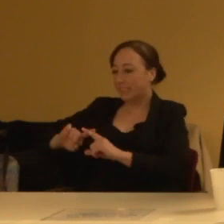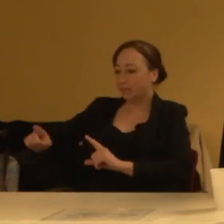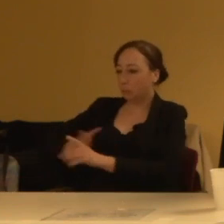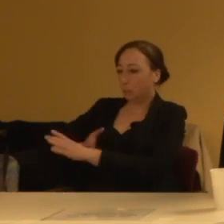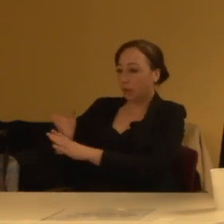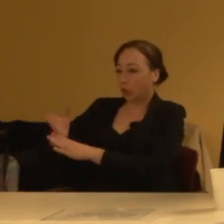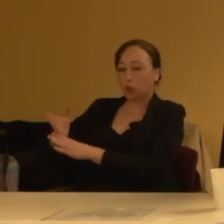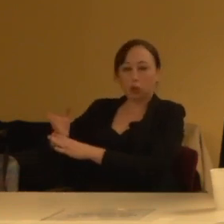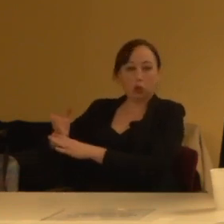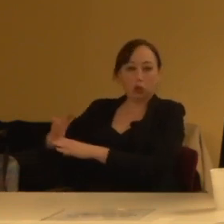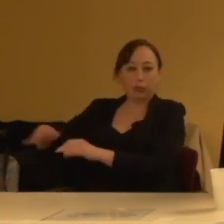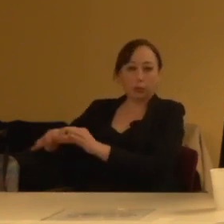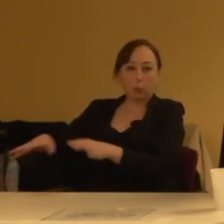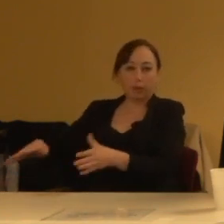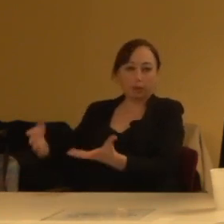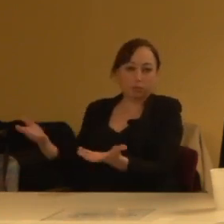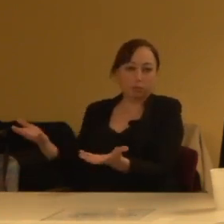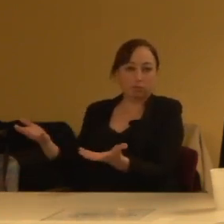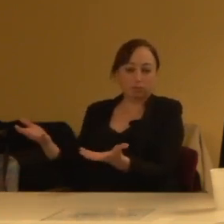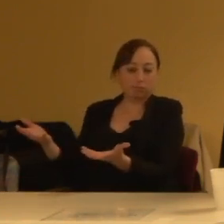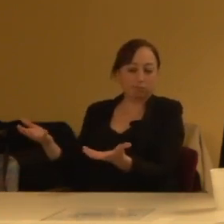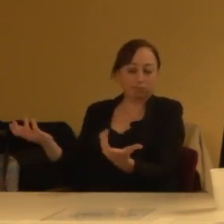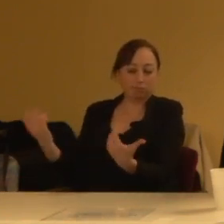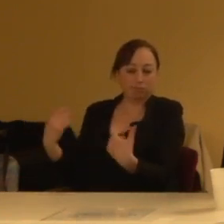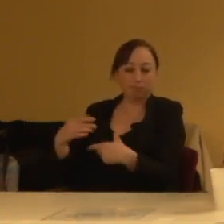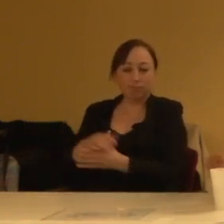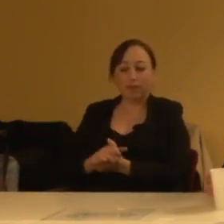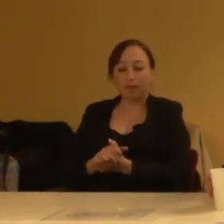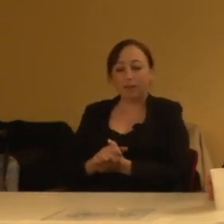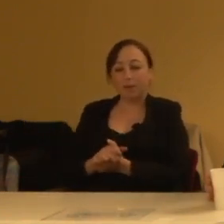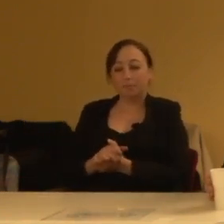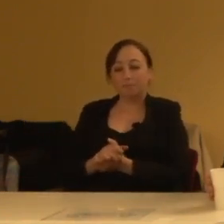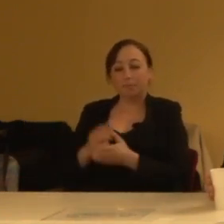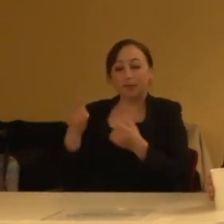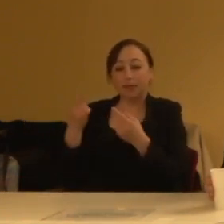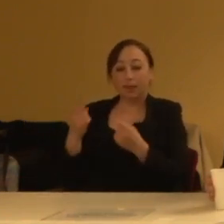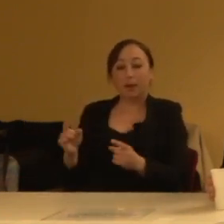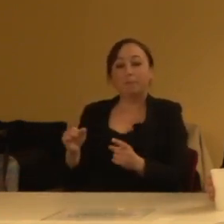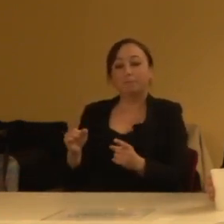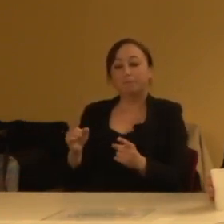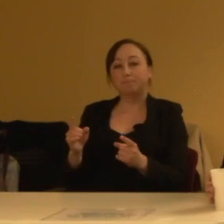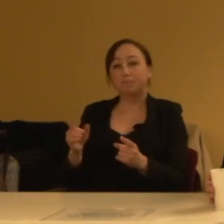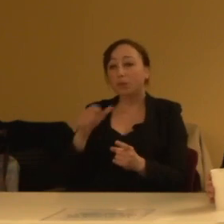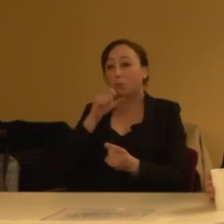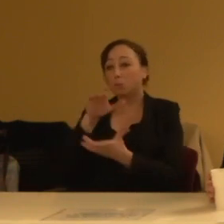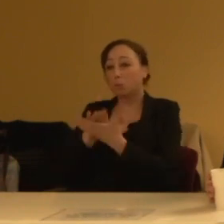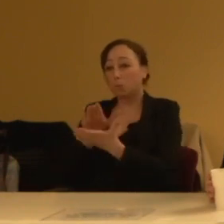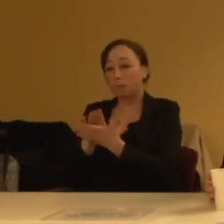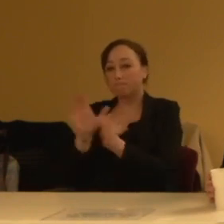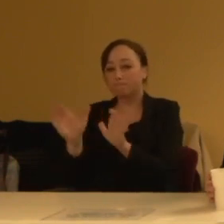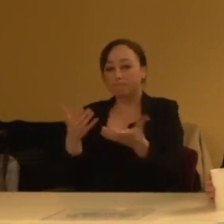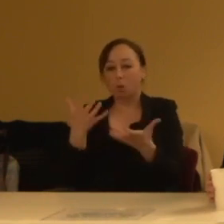totally useless and not part of my life at all, when I was not there, I wanted to continue doing theater.